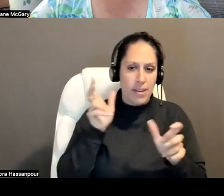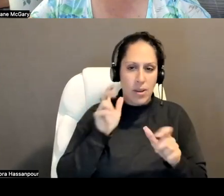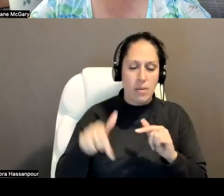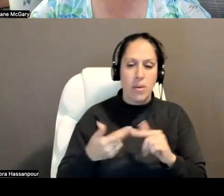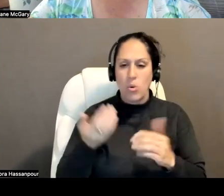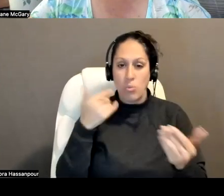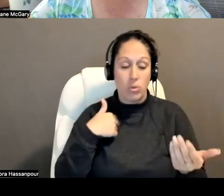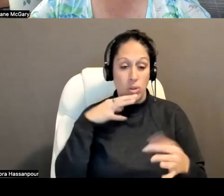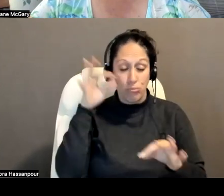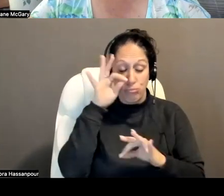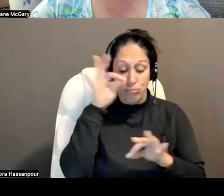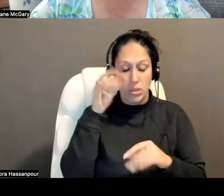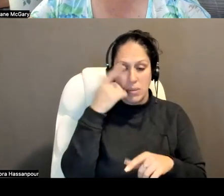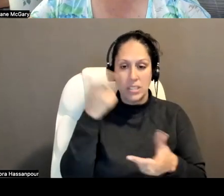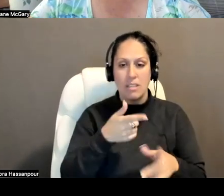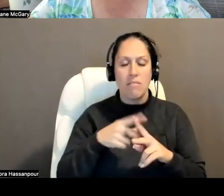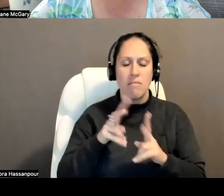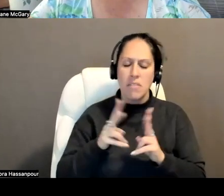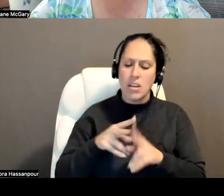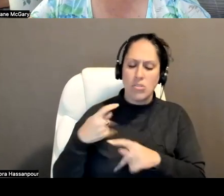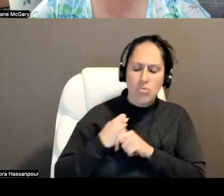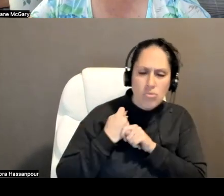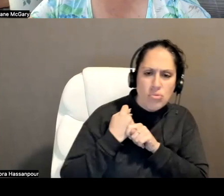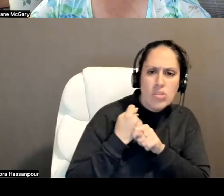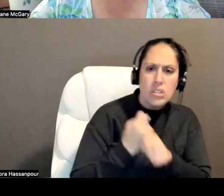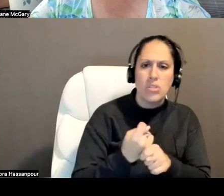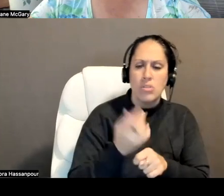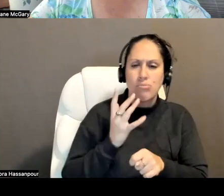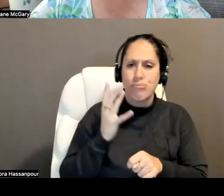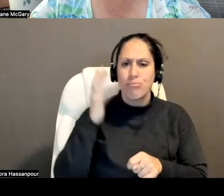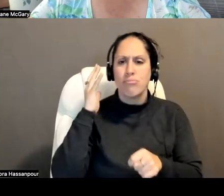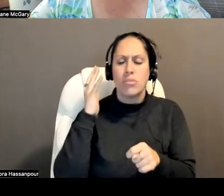know about. Because it's it's a very traditional, um, a very special